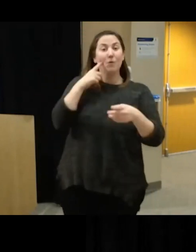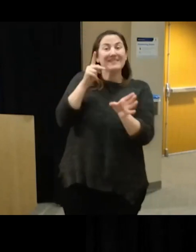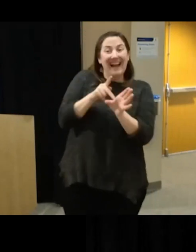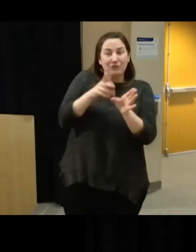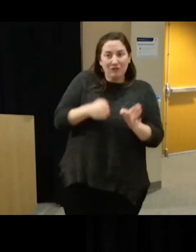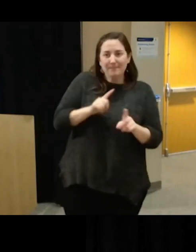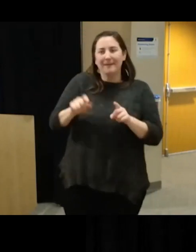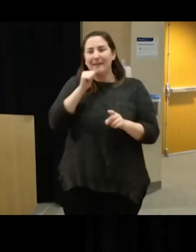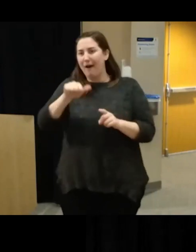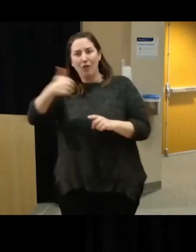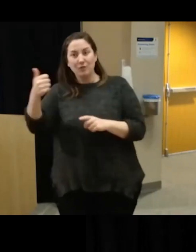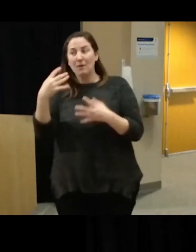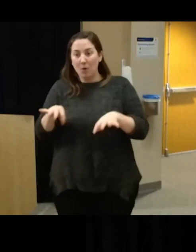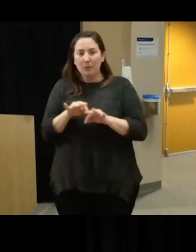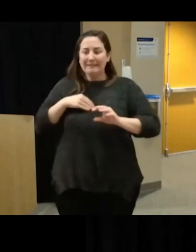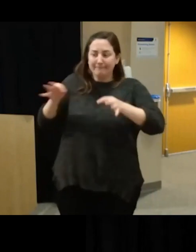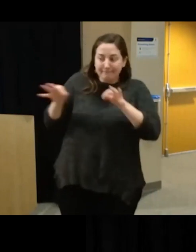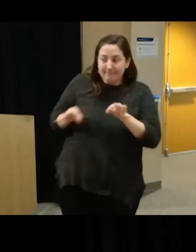on healthy lifestyle. We need to select